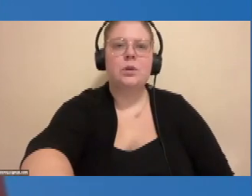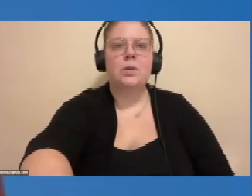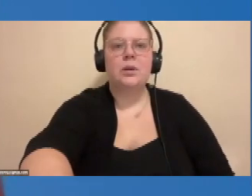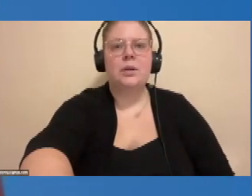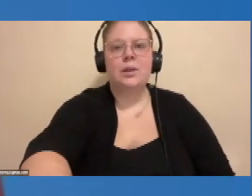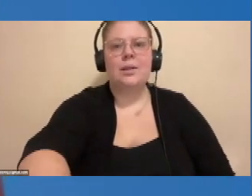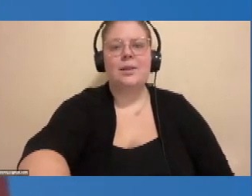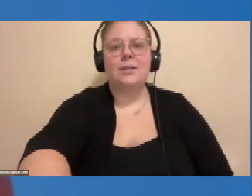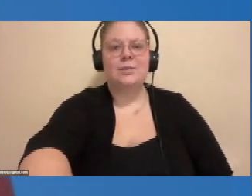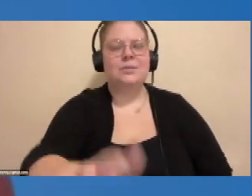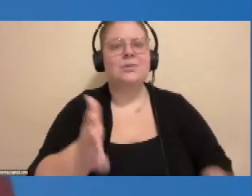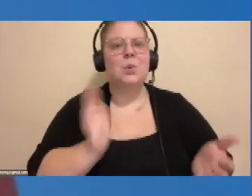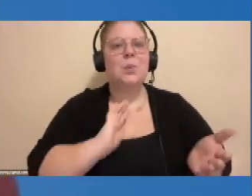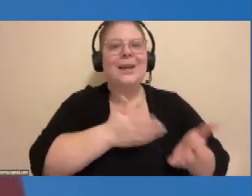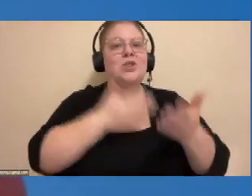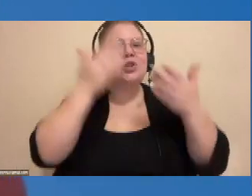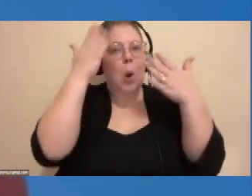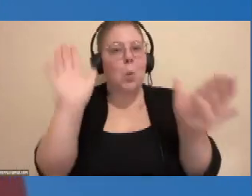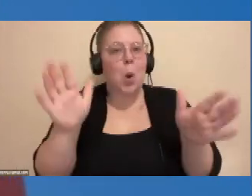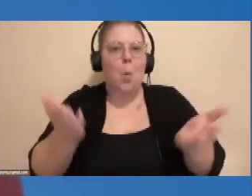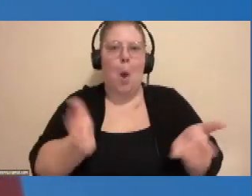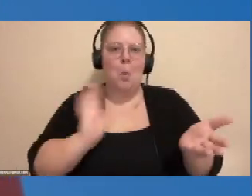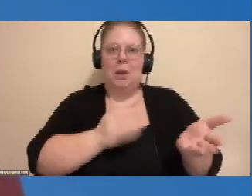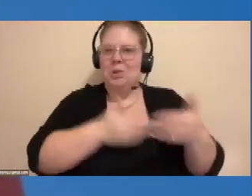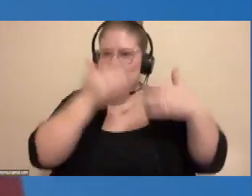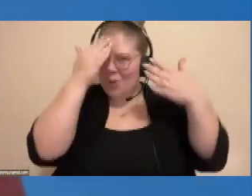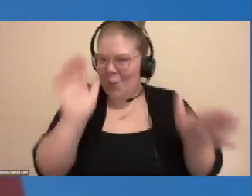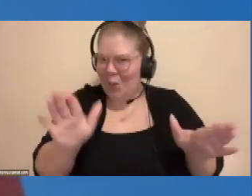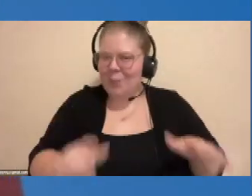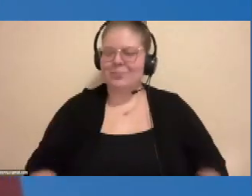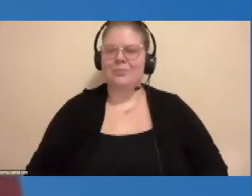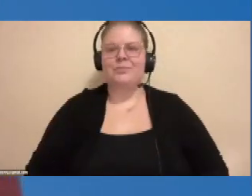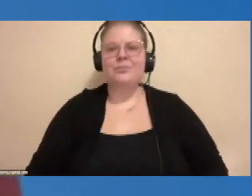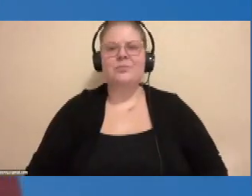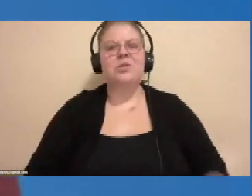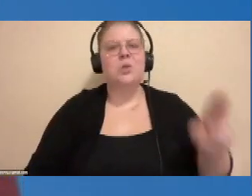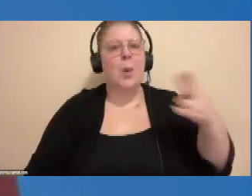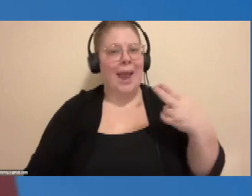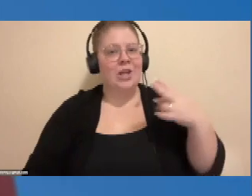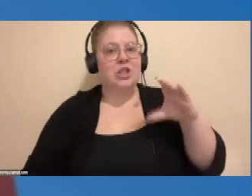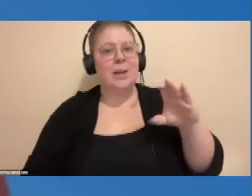who are the people that are outside of the HCBS systems